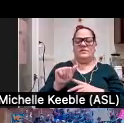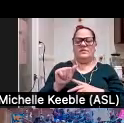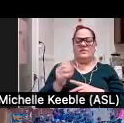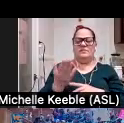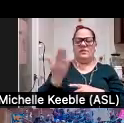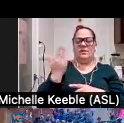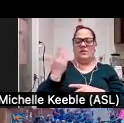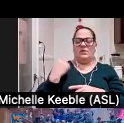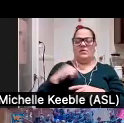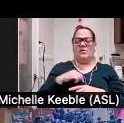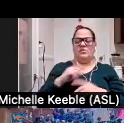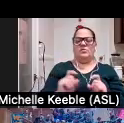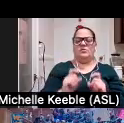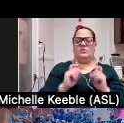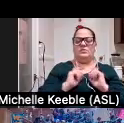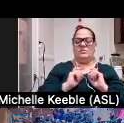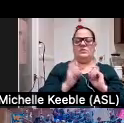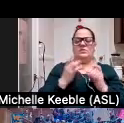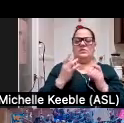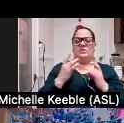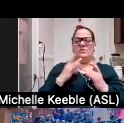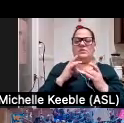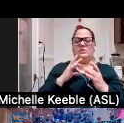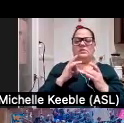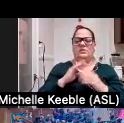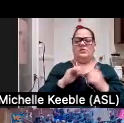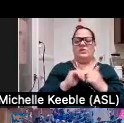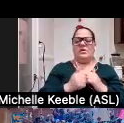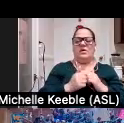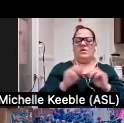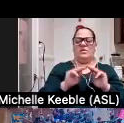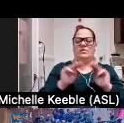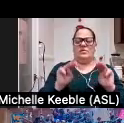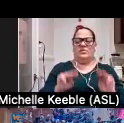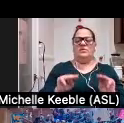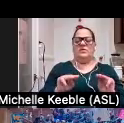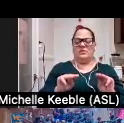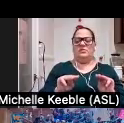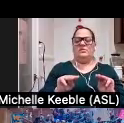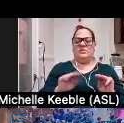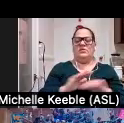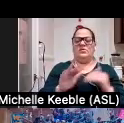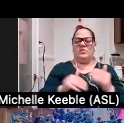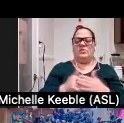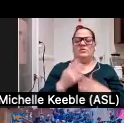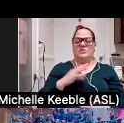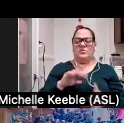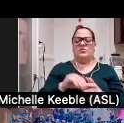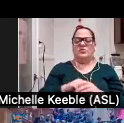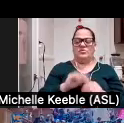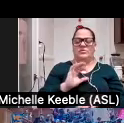um to give us feedback on how the museum and the exhibits themselves should be laid out in the most